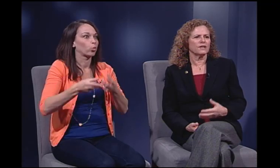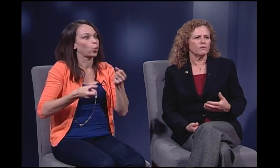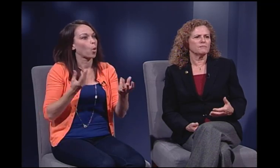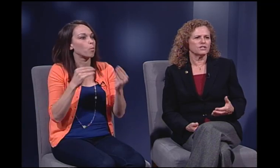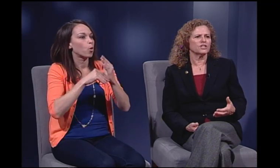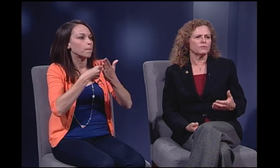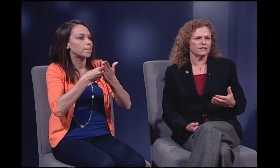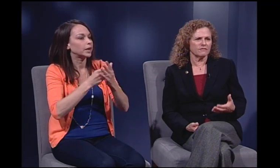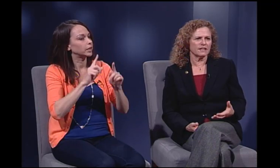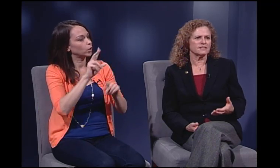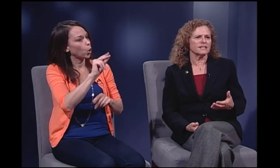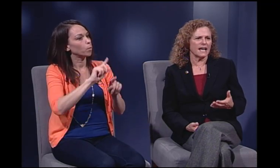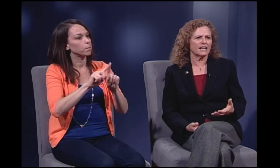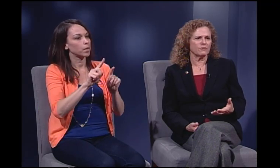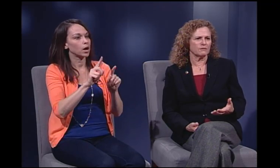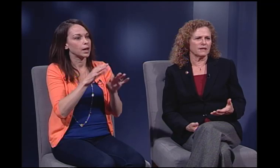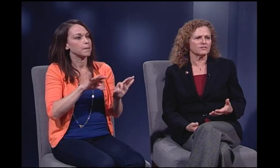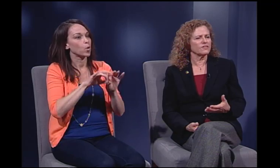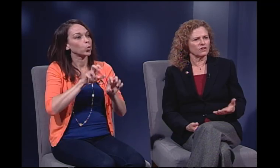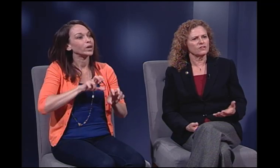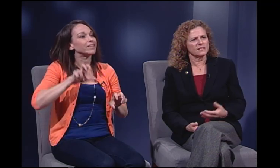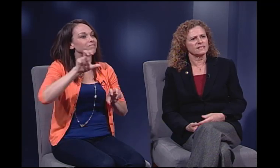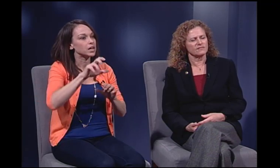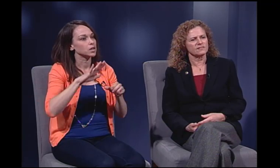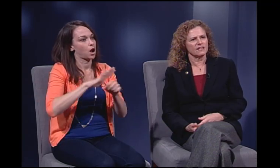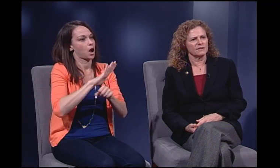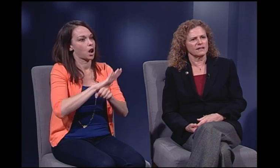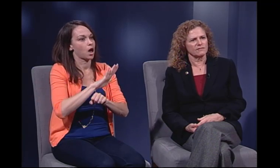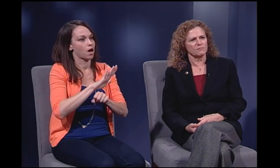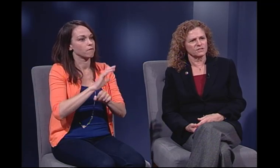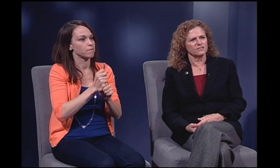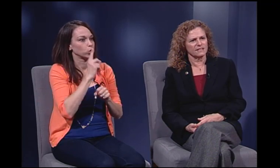but I want to make sure we invest an adequate amount so that all kids have the same kind of opportunity.